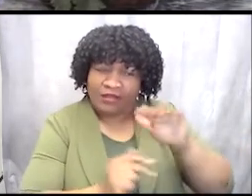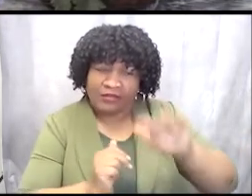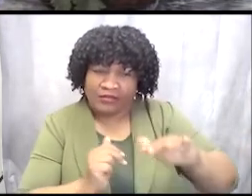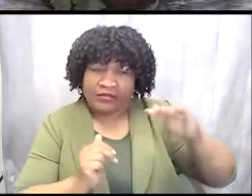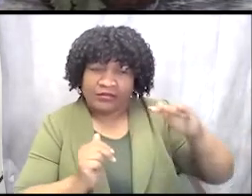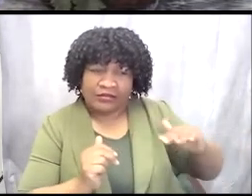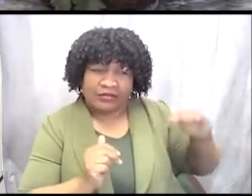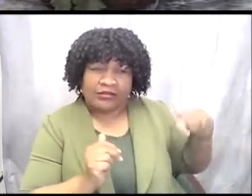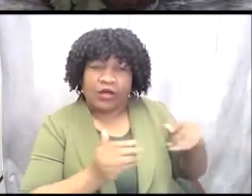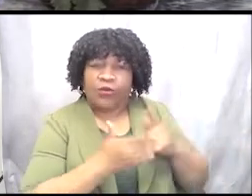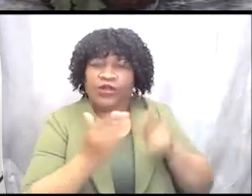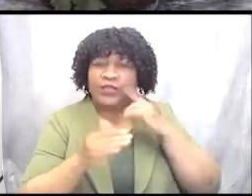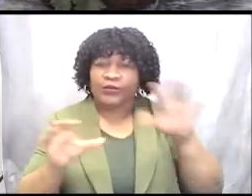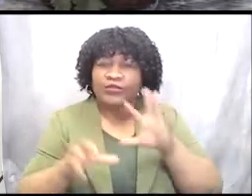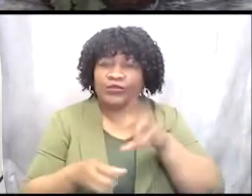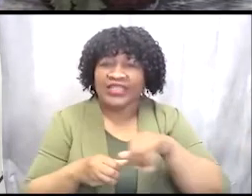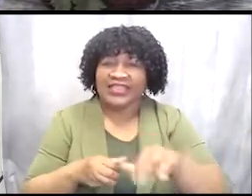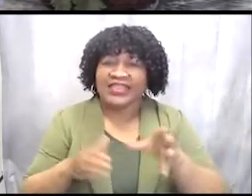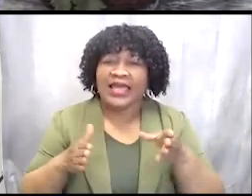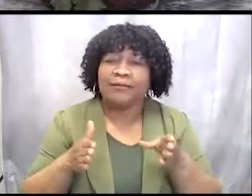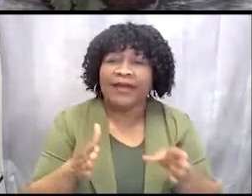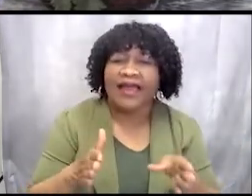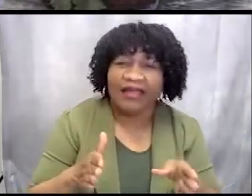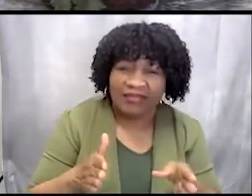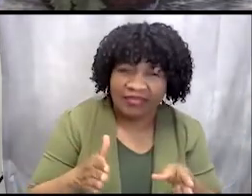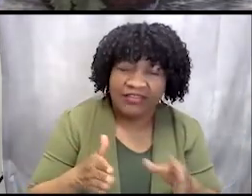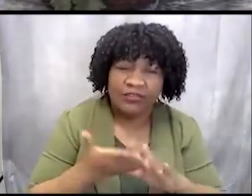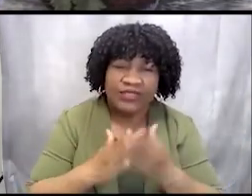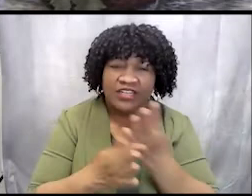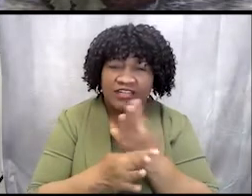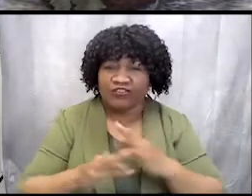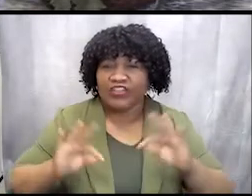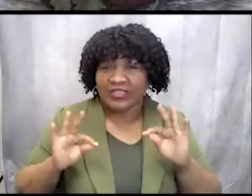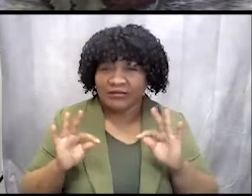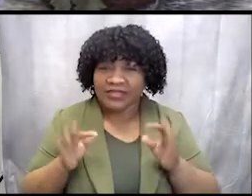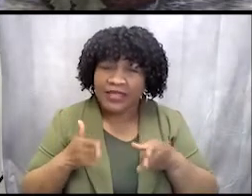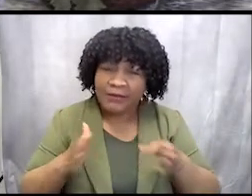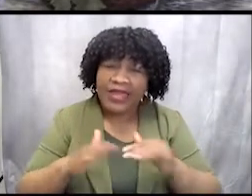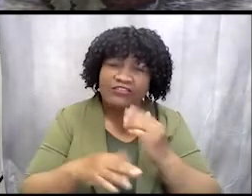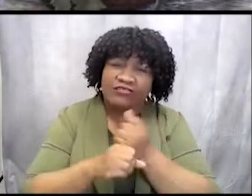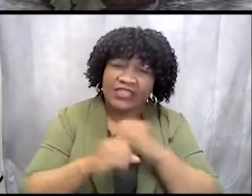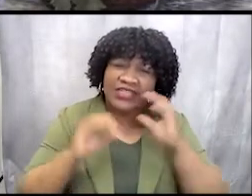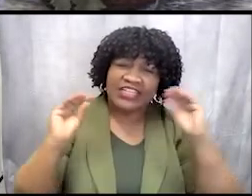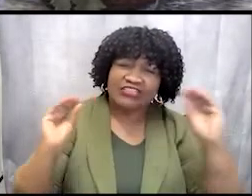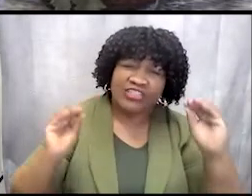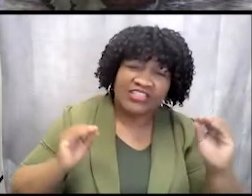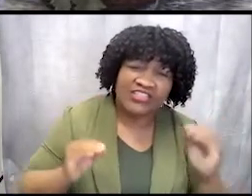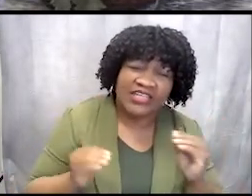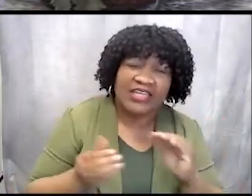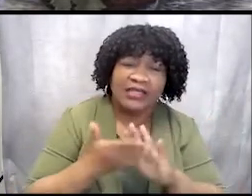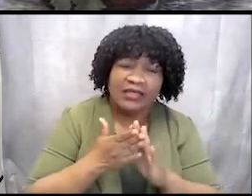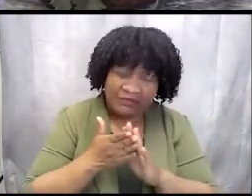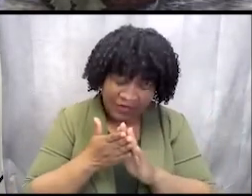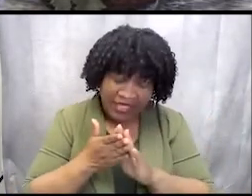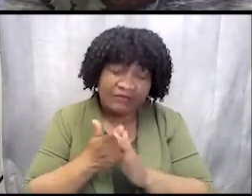what they would do in that path to freedom, in that path to education, in that path to democracy.